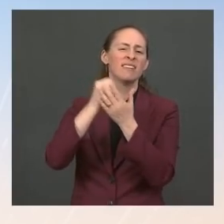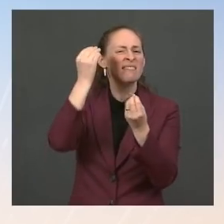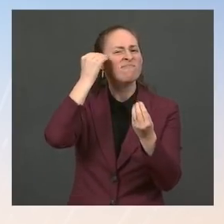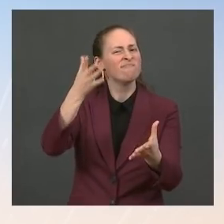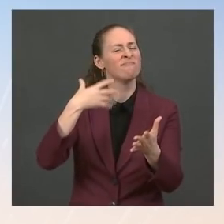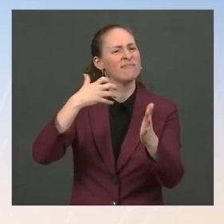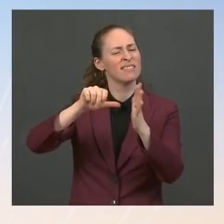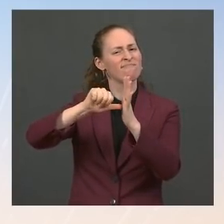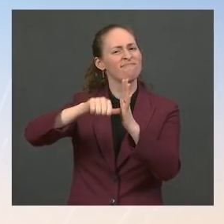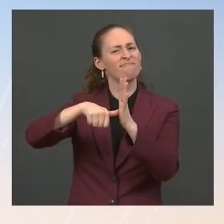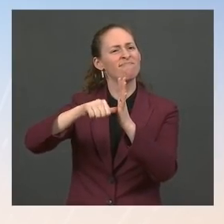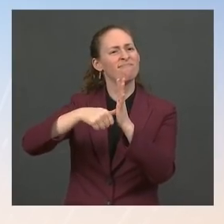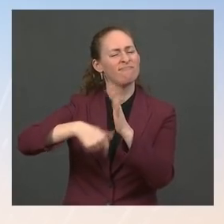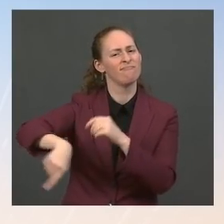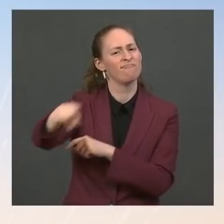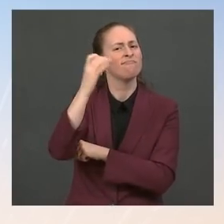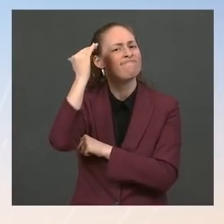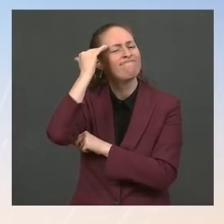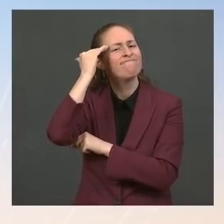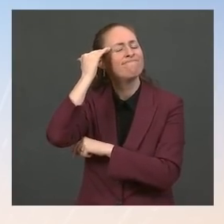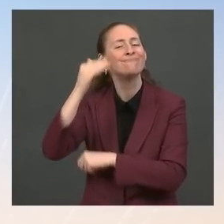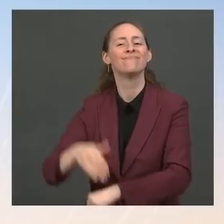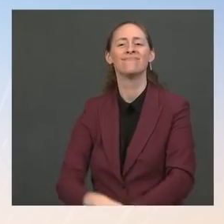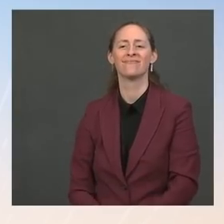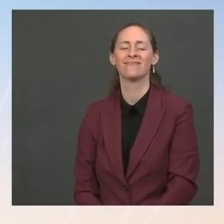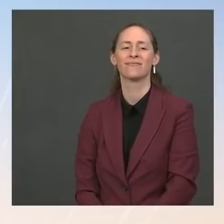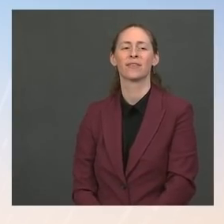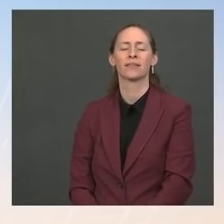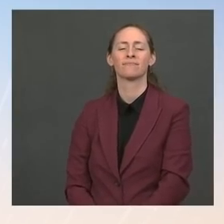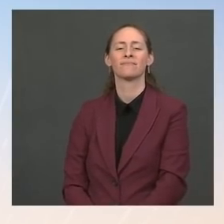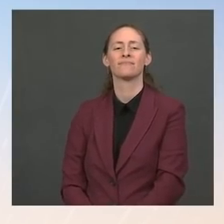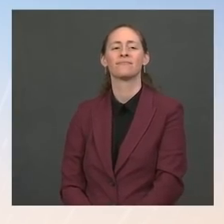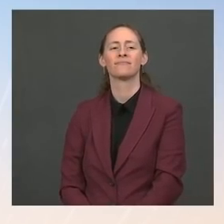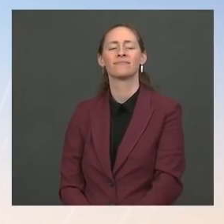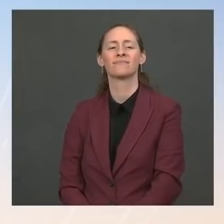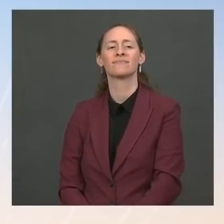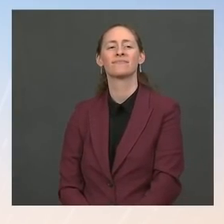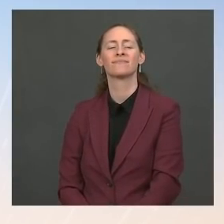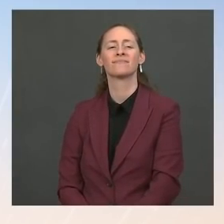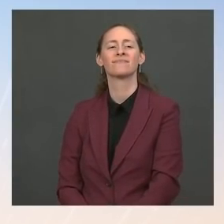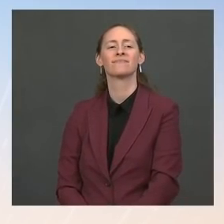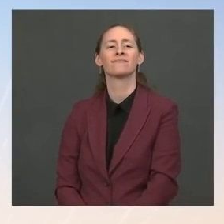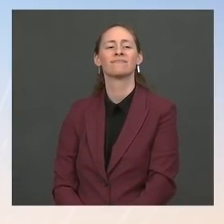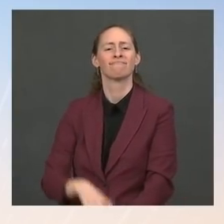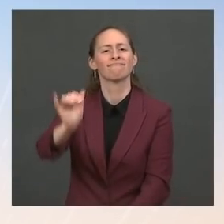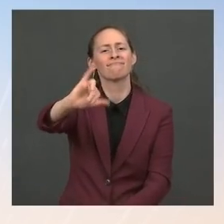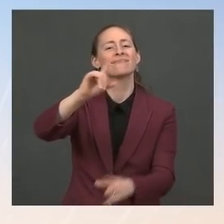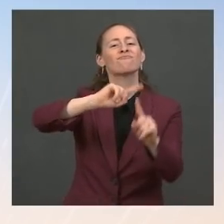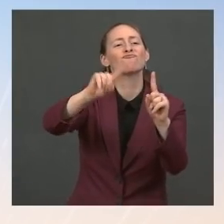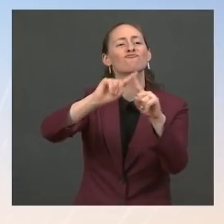I'd also note that we're encouraged by the progress companies like JetBlue are making as they implement their own vaccine requirement.